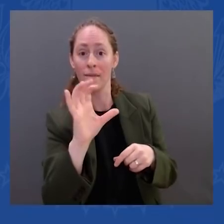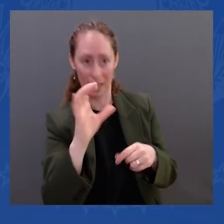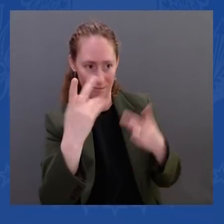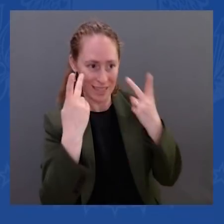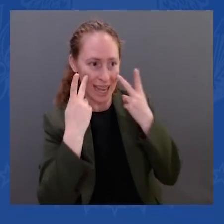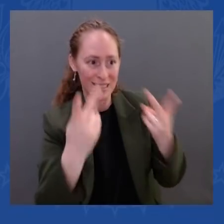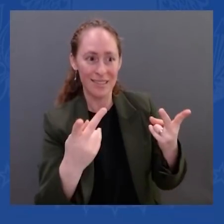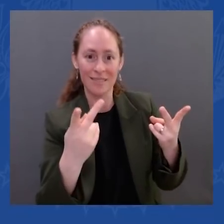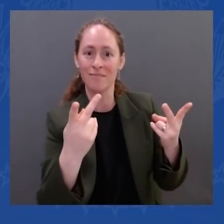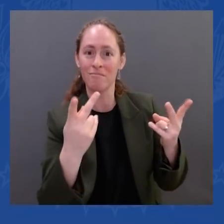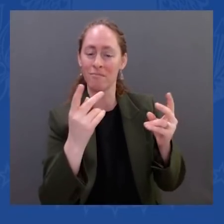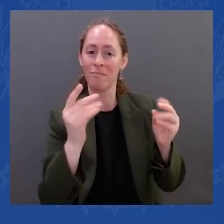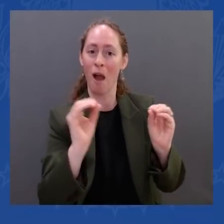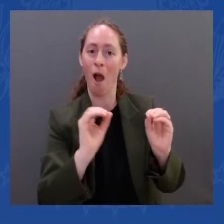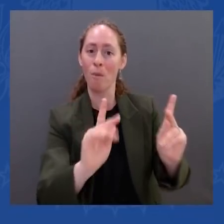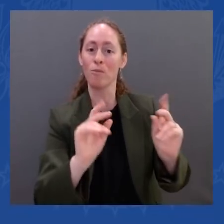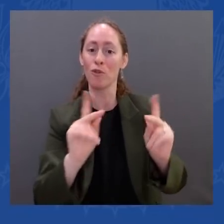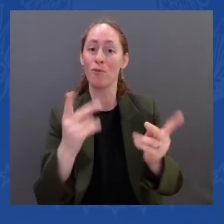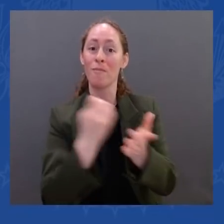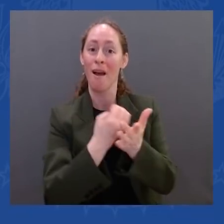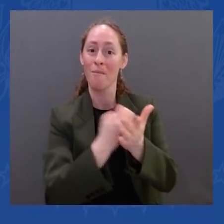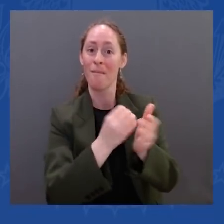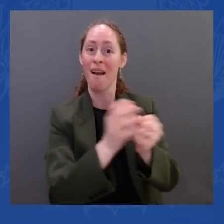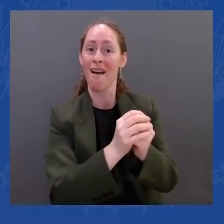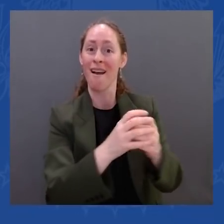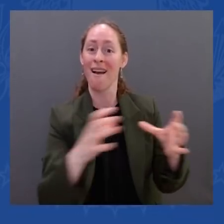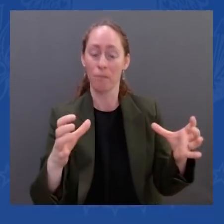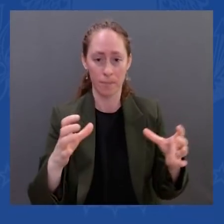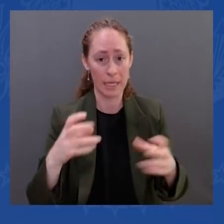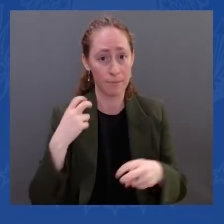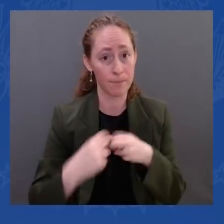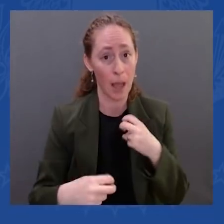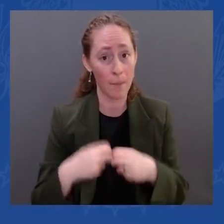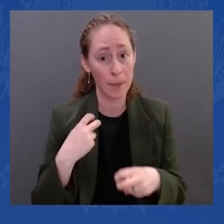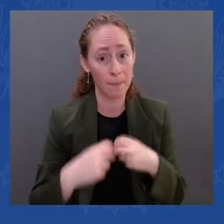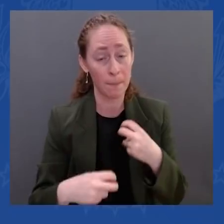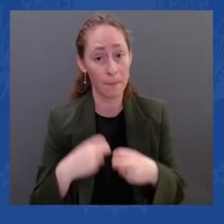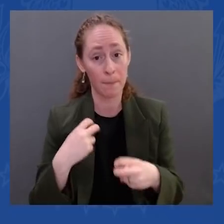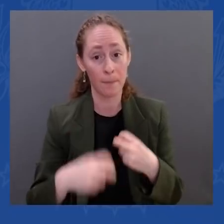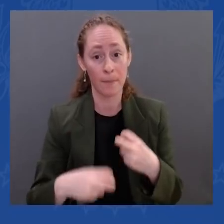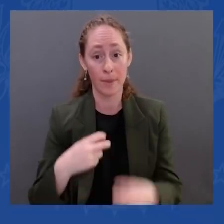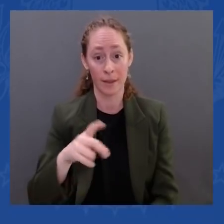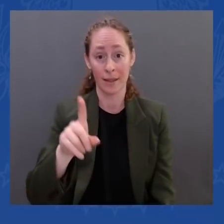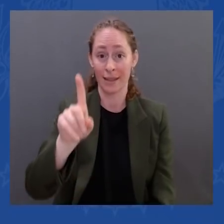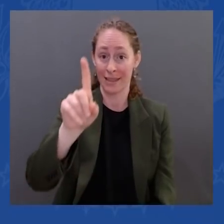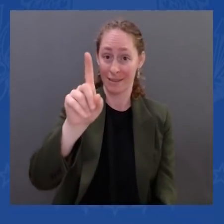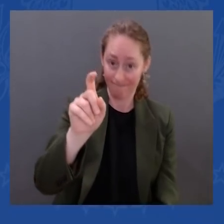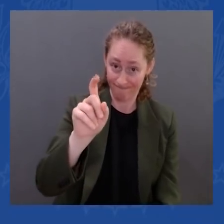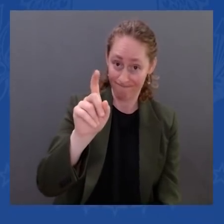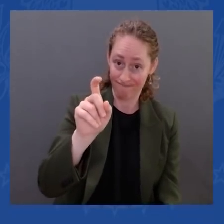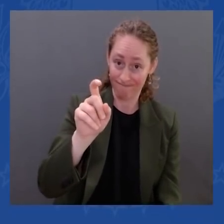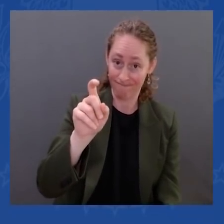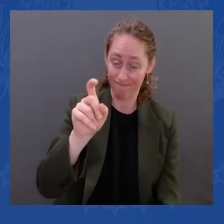Are they abiding by international rules? What about development finance?